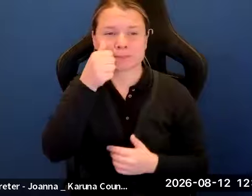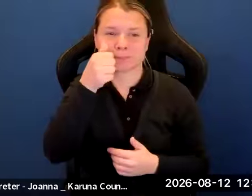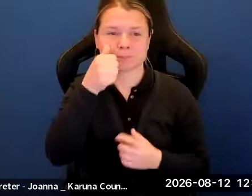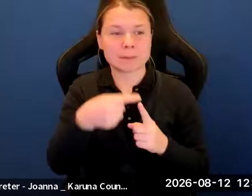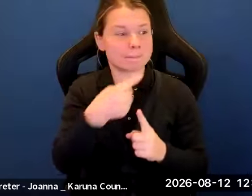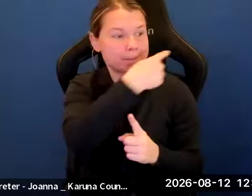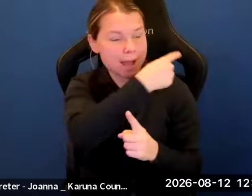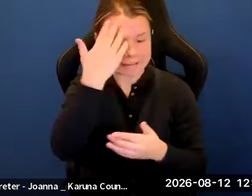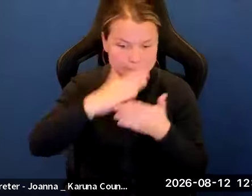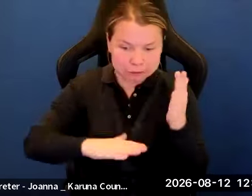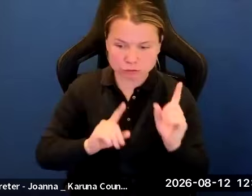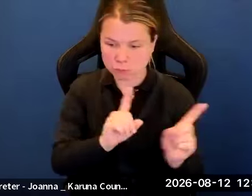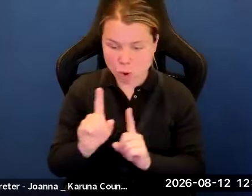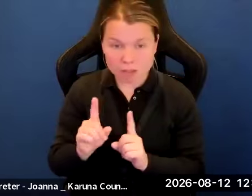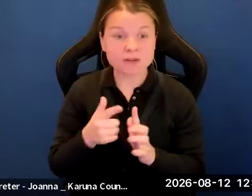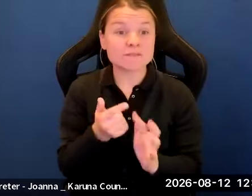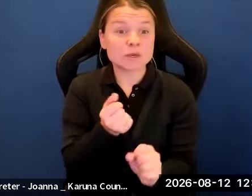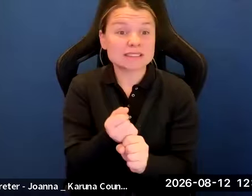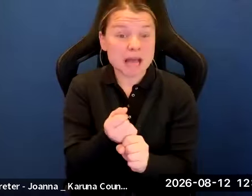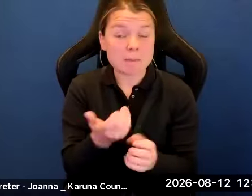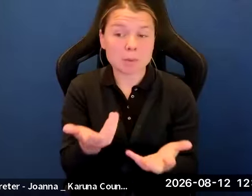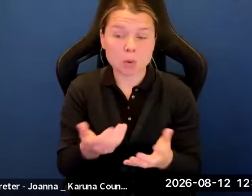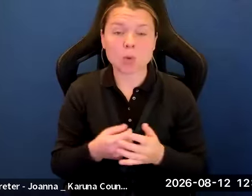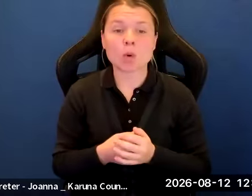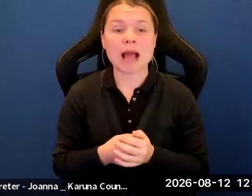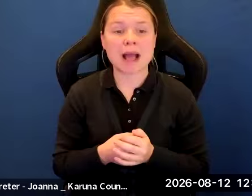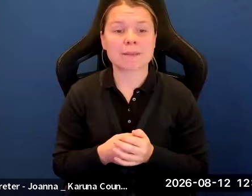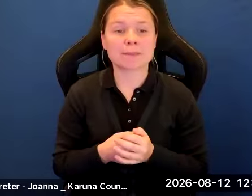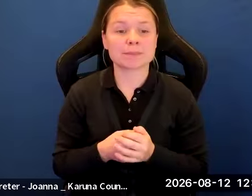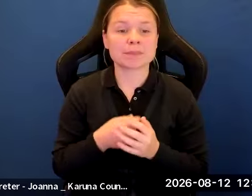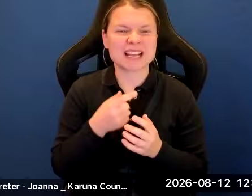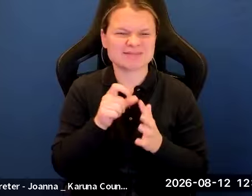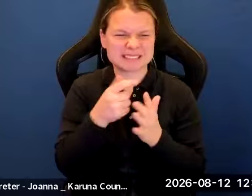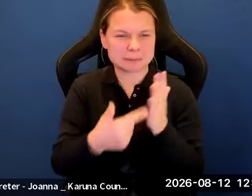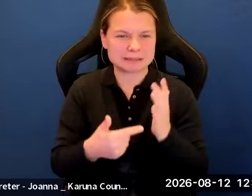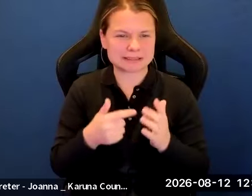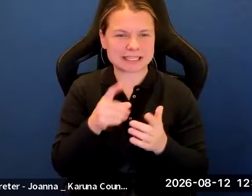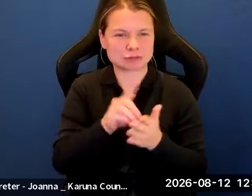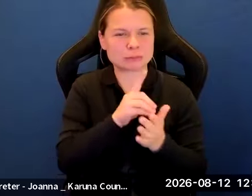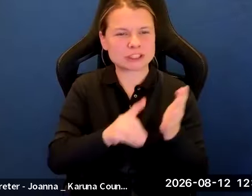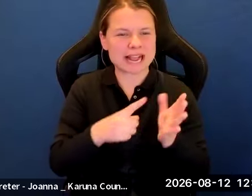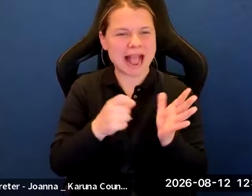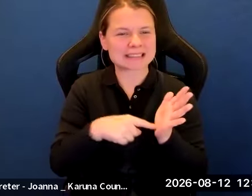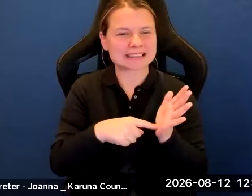disability at the NDRP. So disability can include a range